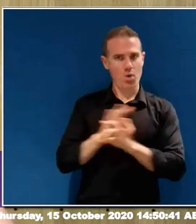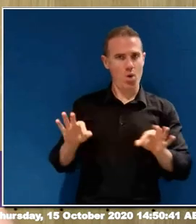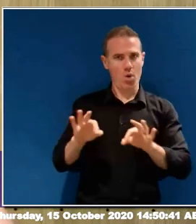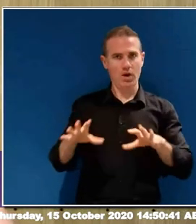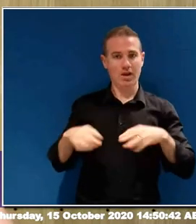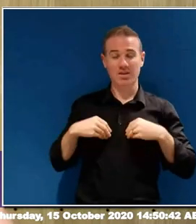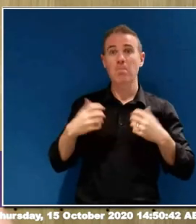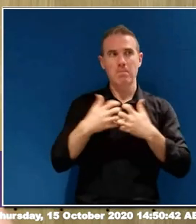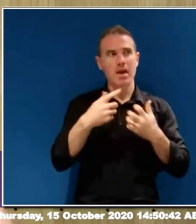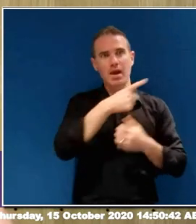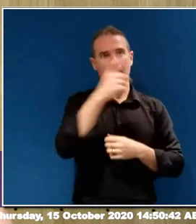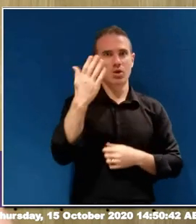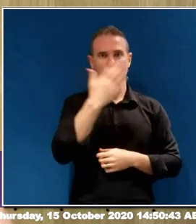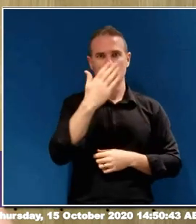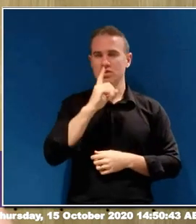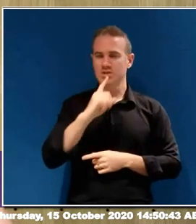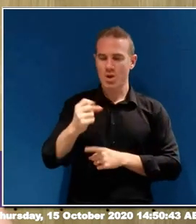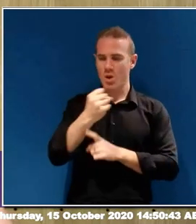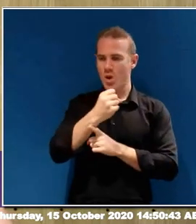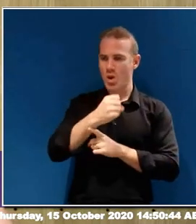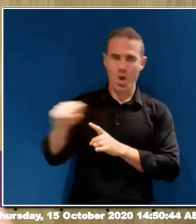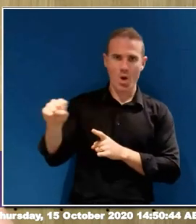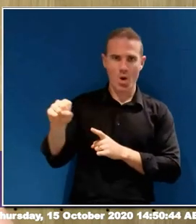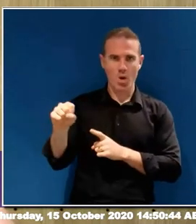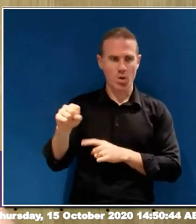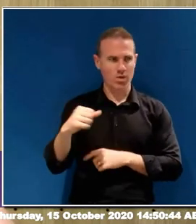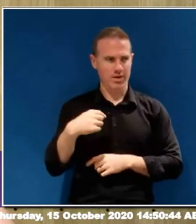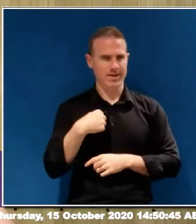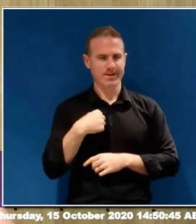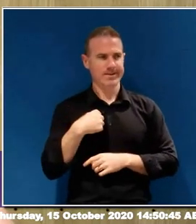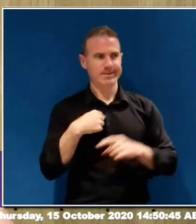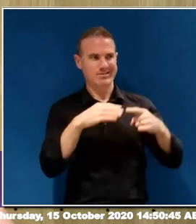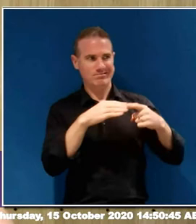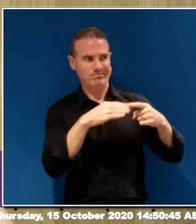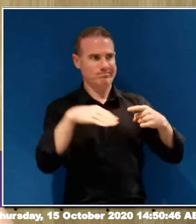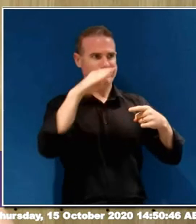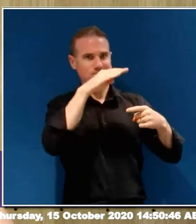elevated it two levels above myself, and then the principal realised that